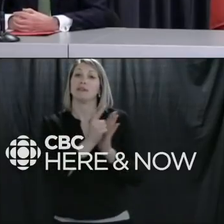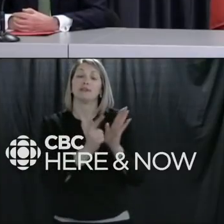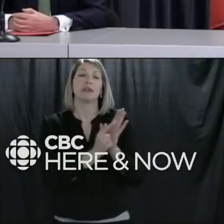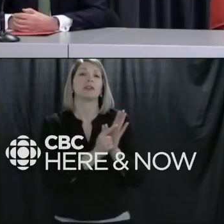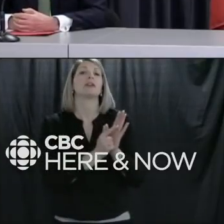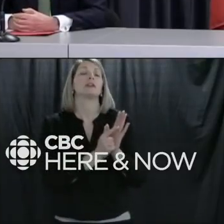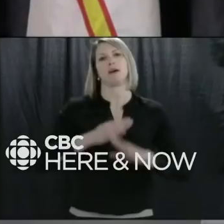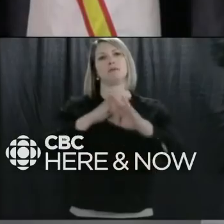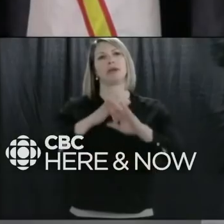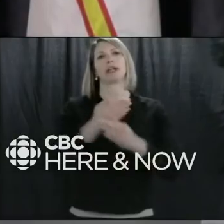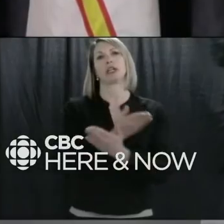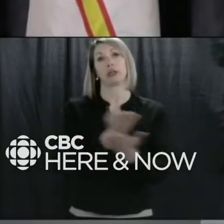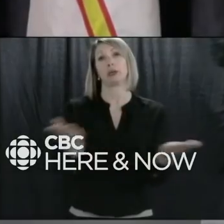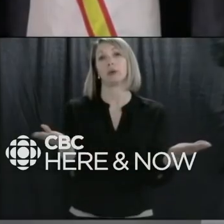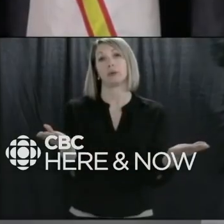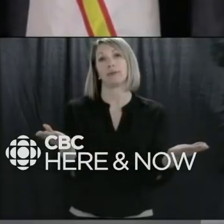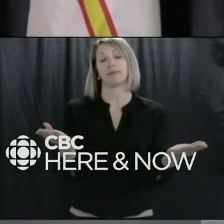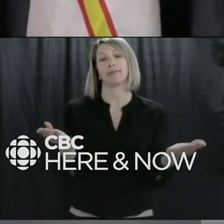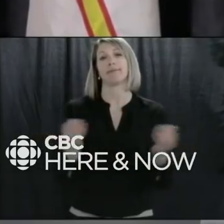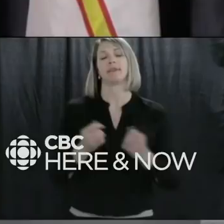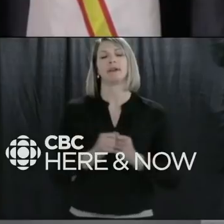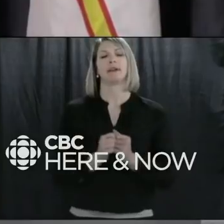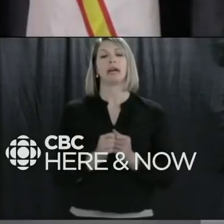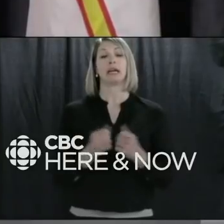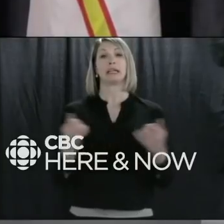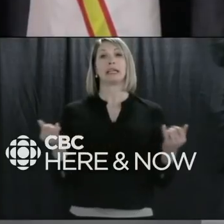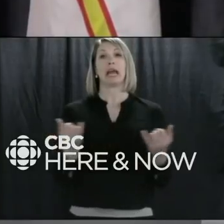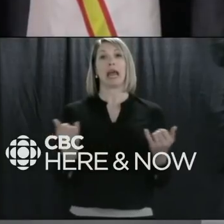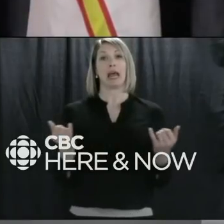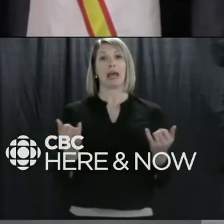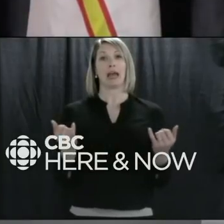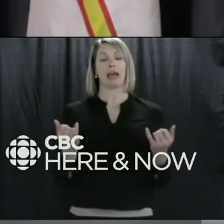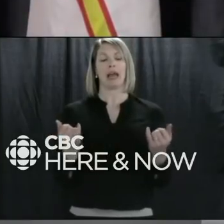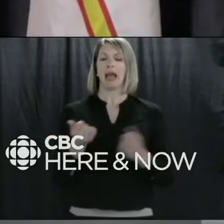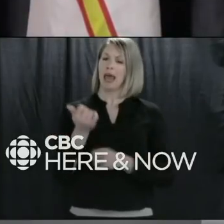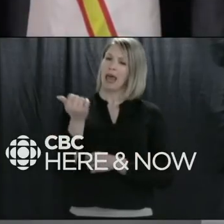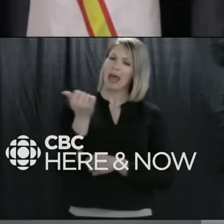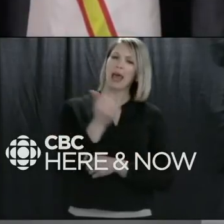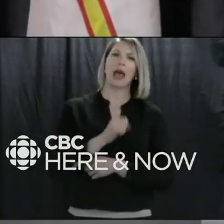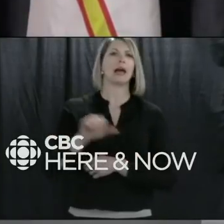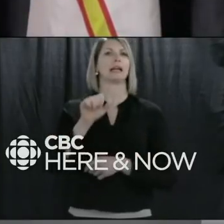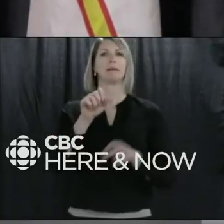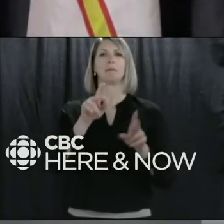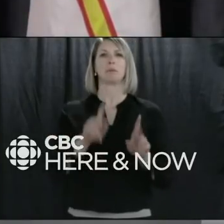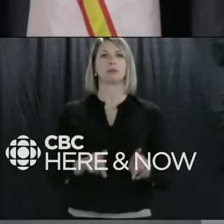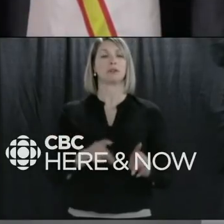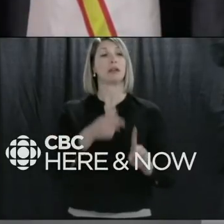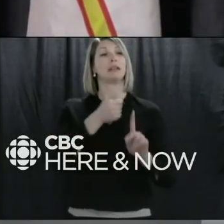CONTINUE TO TIGHTEN, EACH NEW DAY BRINGS NEW RULES.